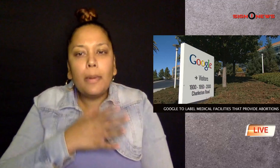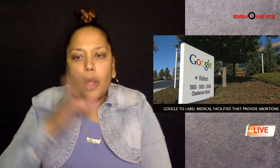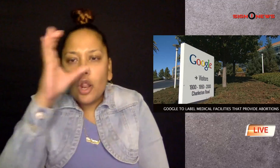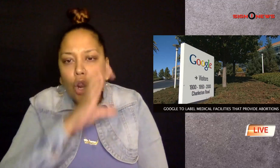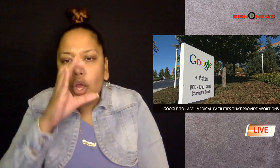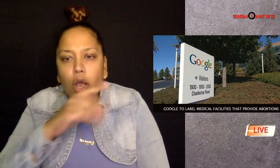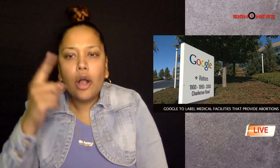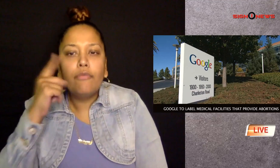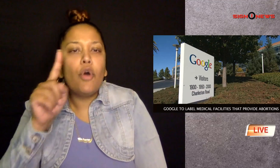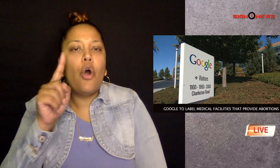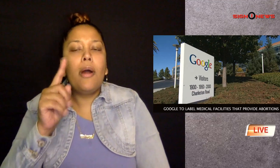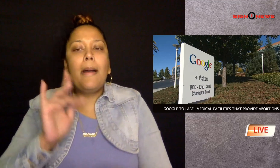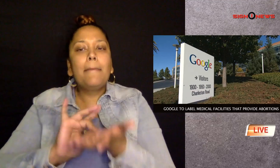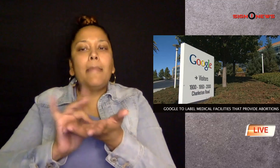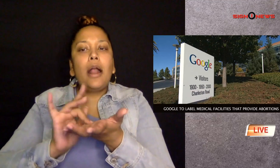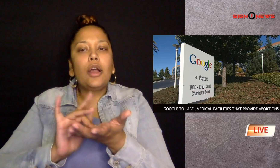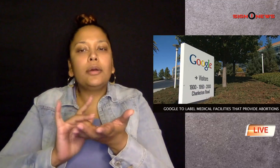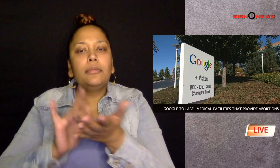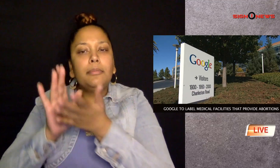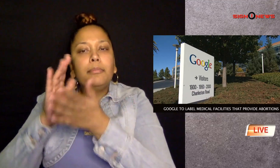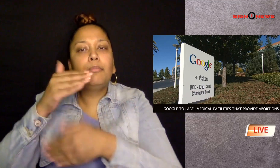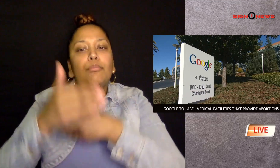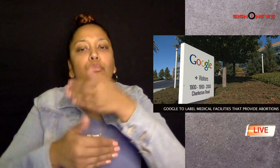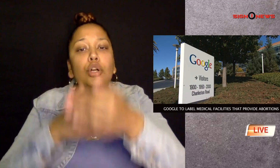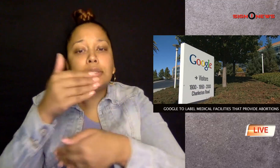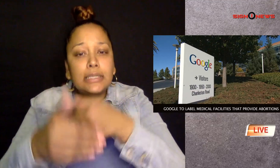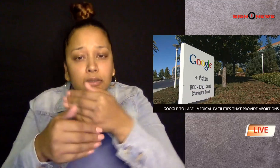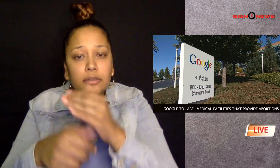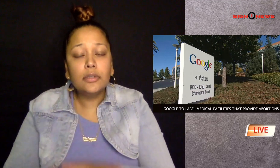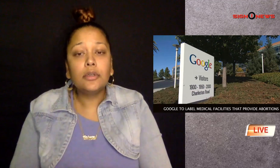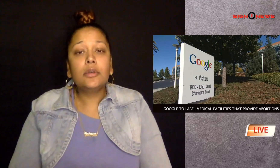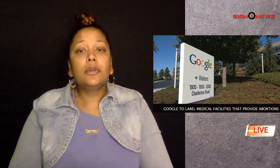products to help women looking to get the medical procedure